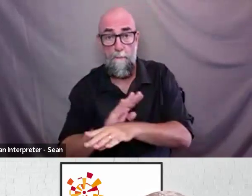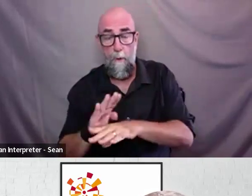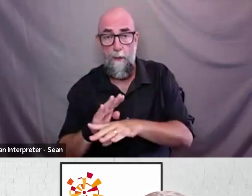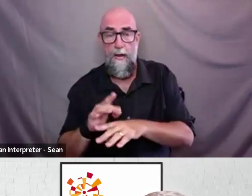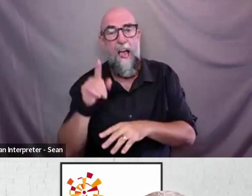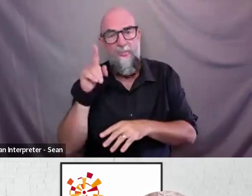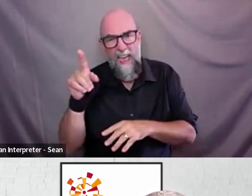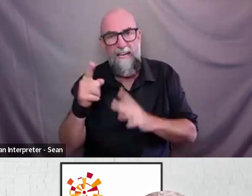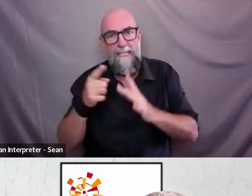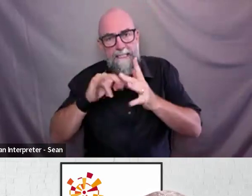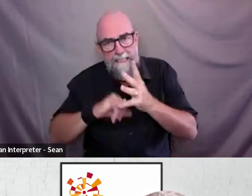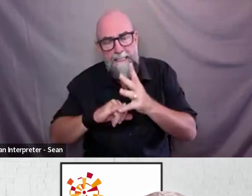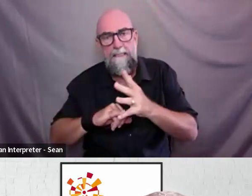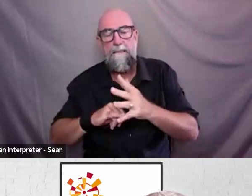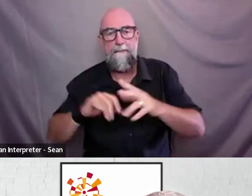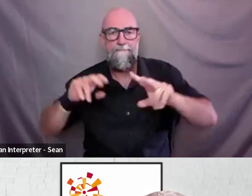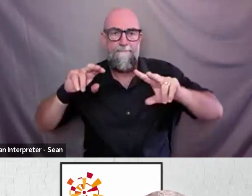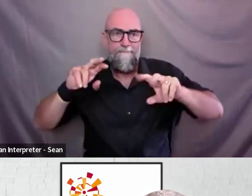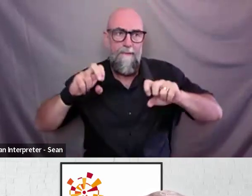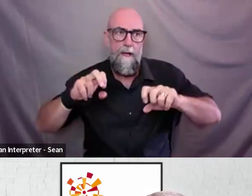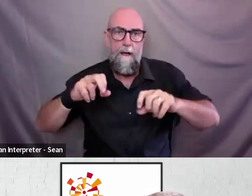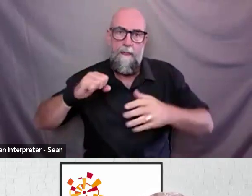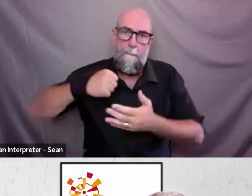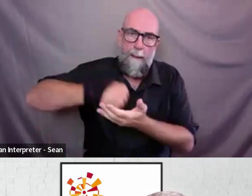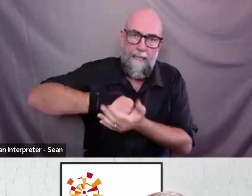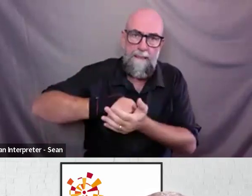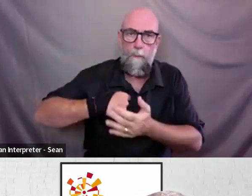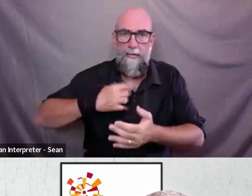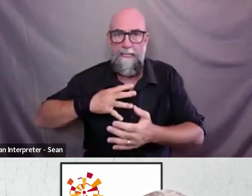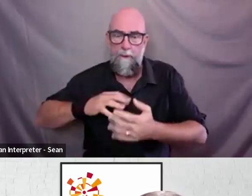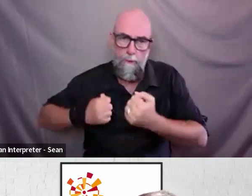behind the conversation, it is going to be very hard for it to achieve